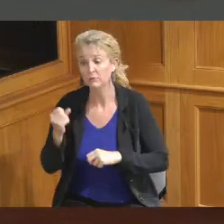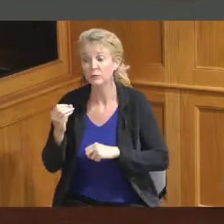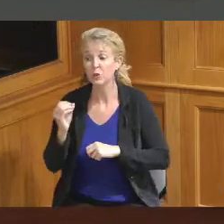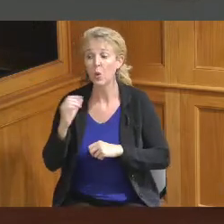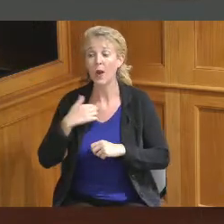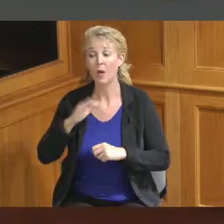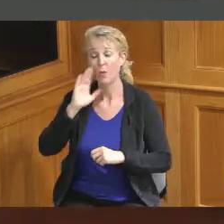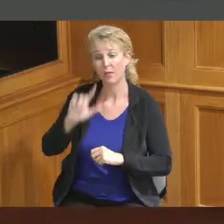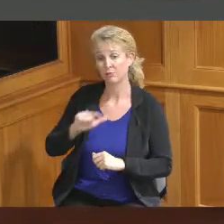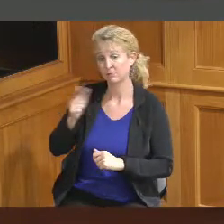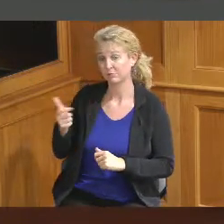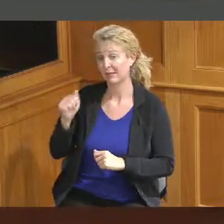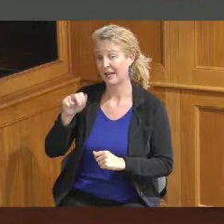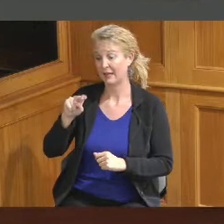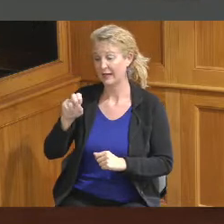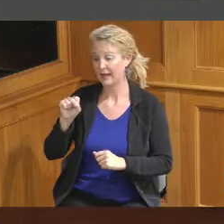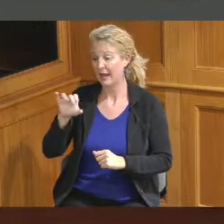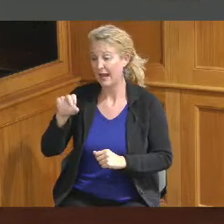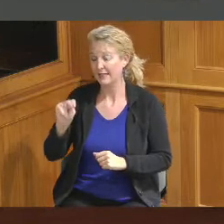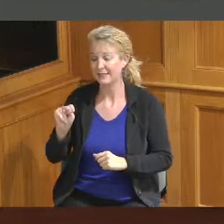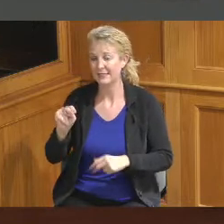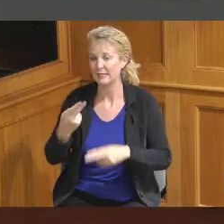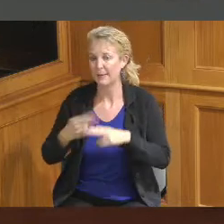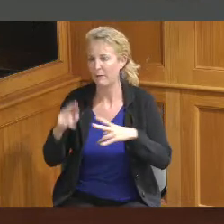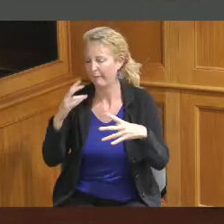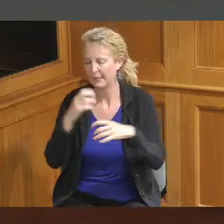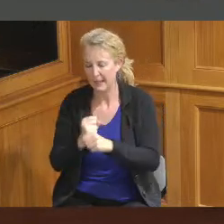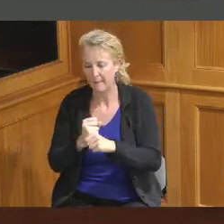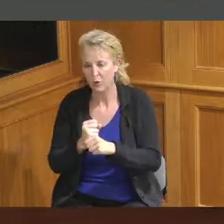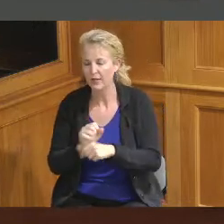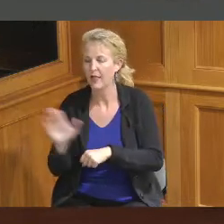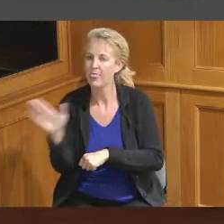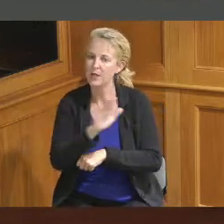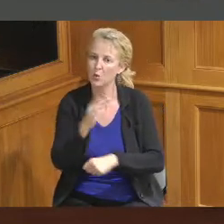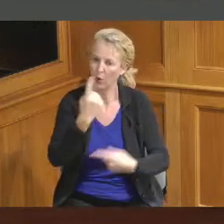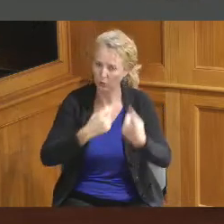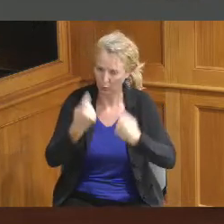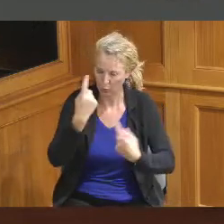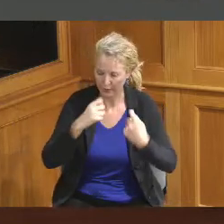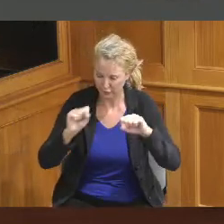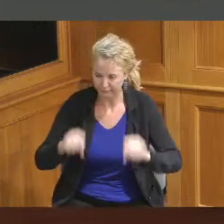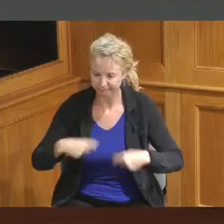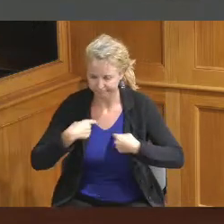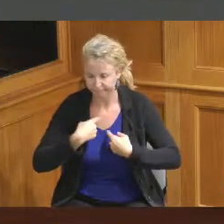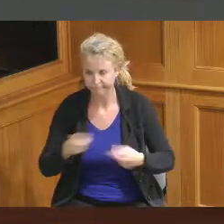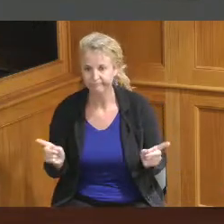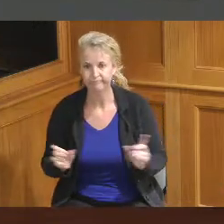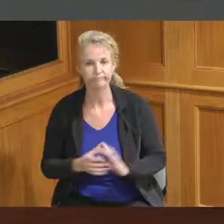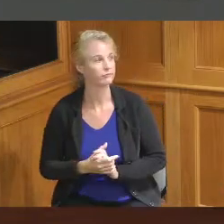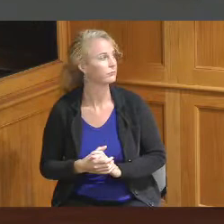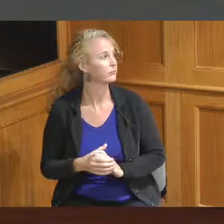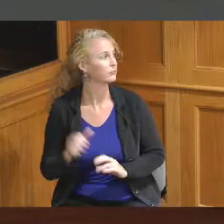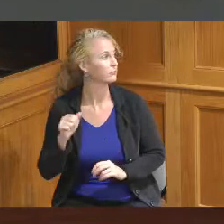over to Anson for a brief summary of this item and any questions and then we can move forward first I